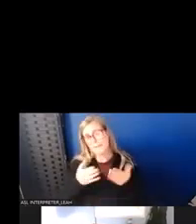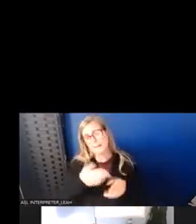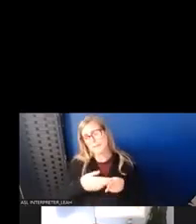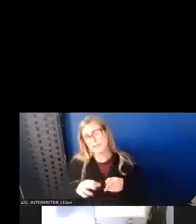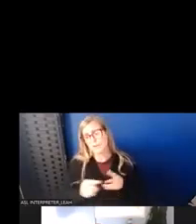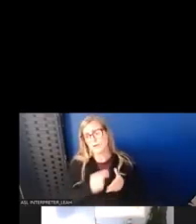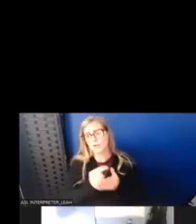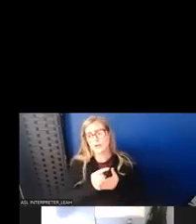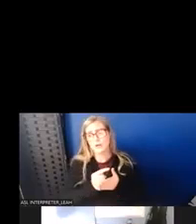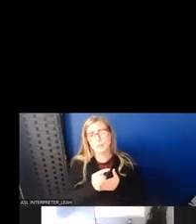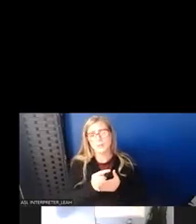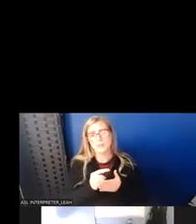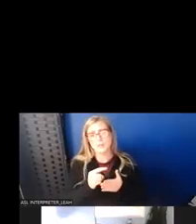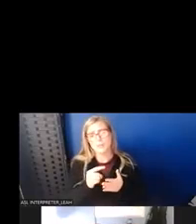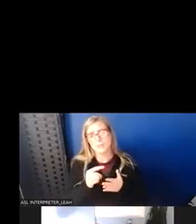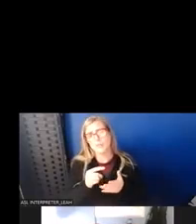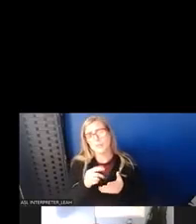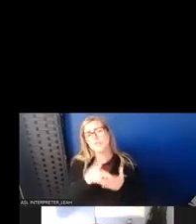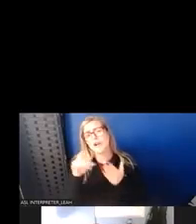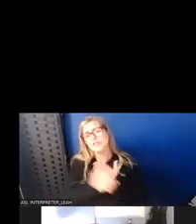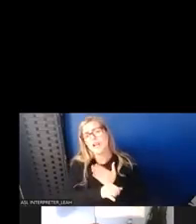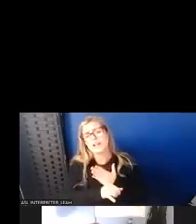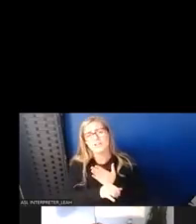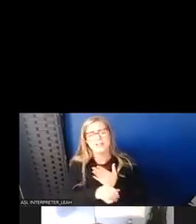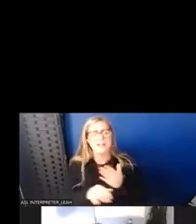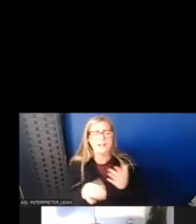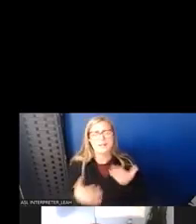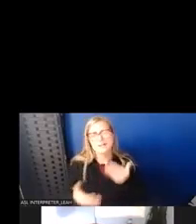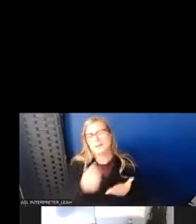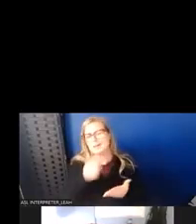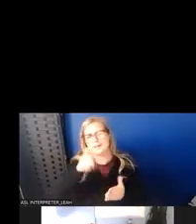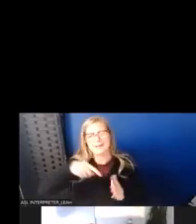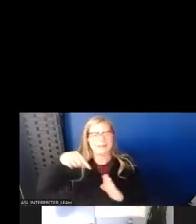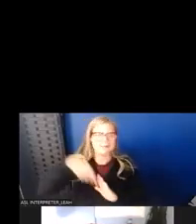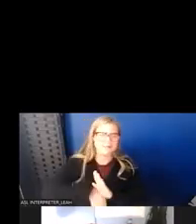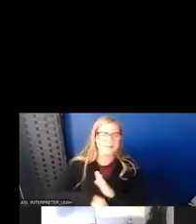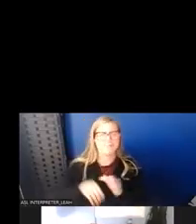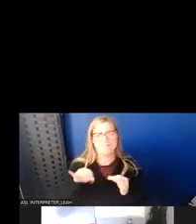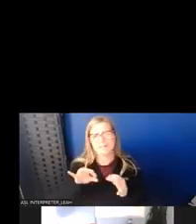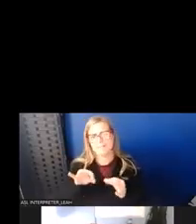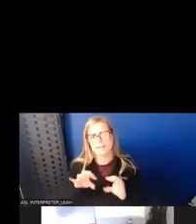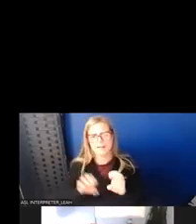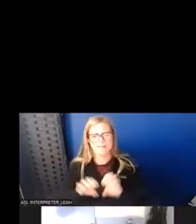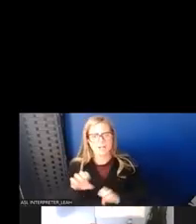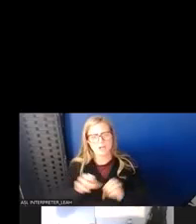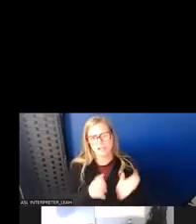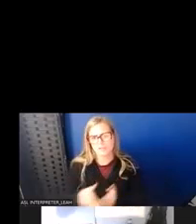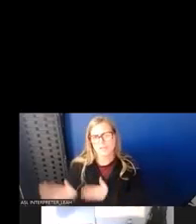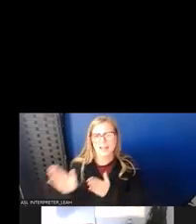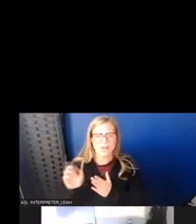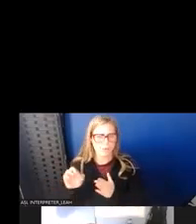You may not have to need, need to have like deep feedback and evaluation plan or conflict management plan.